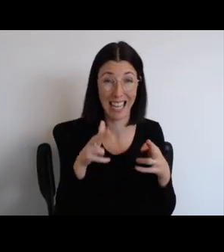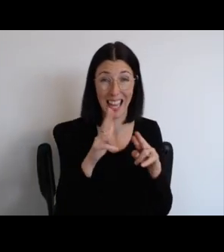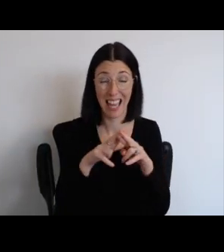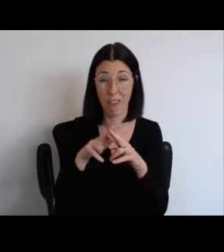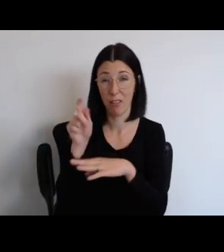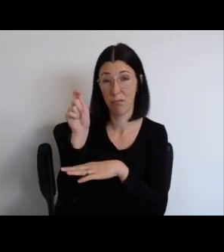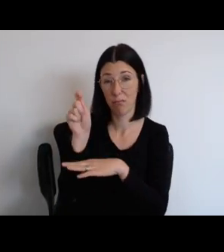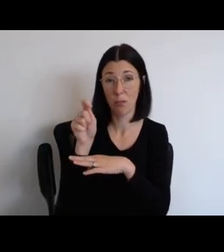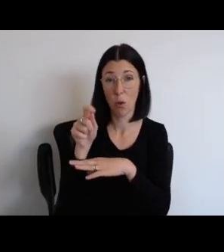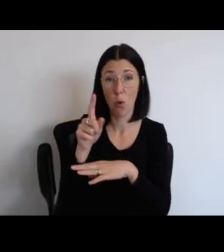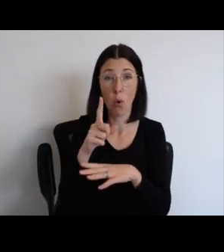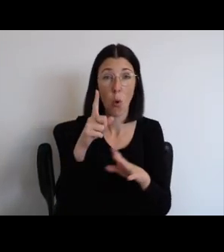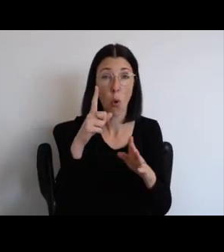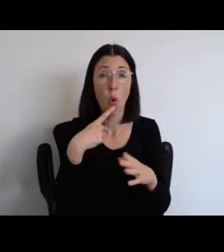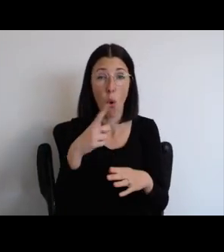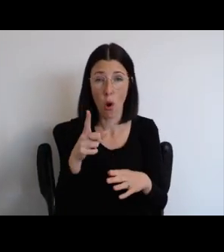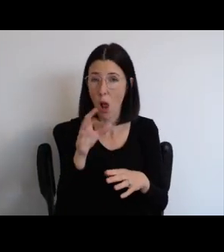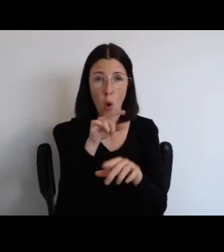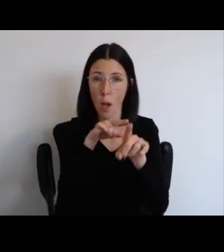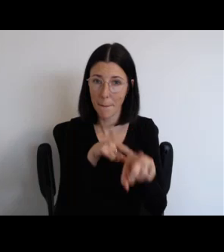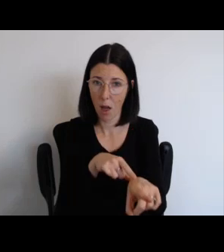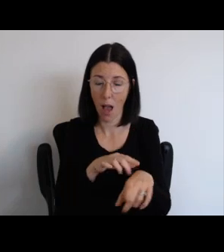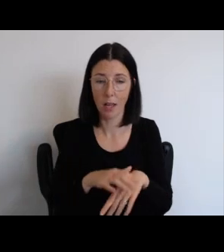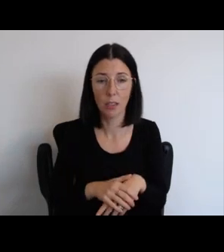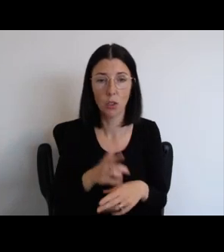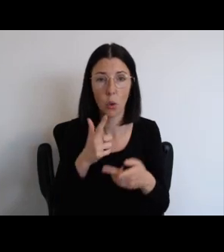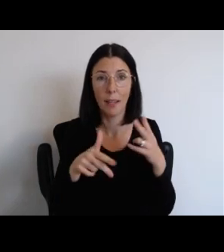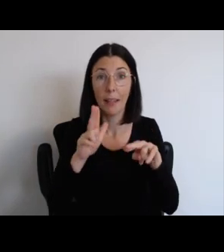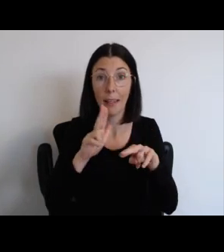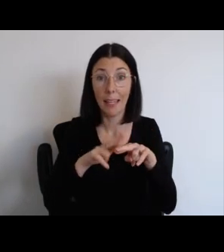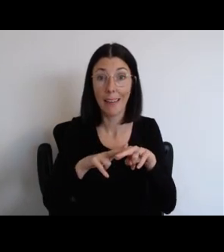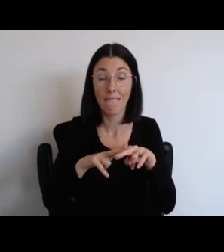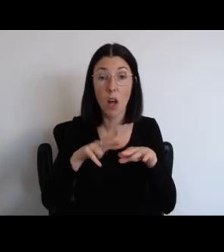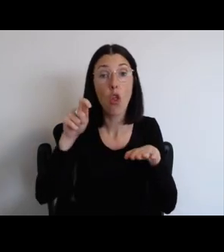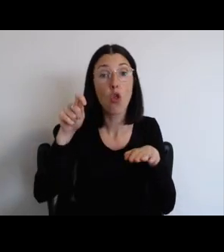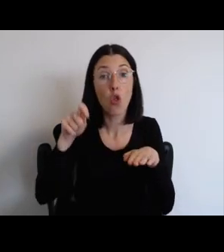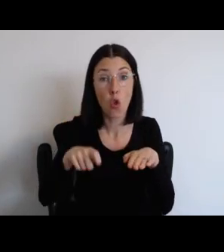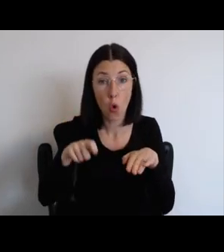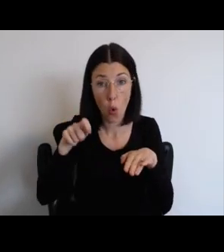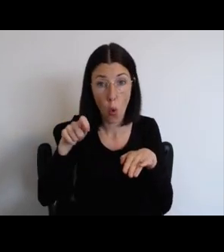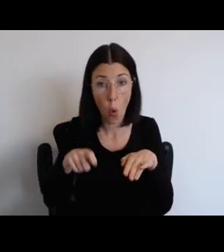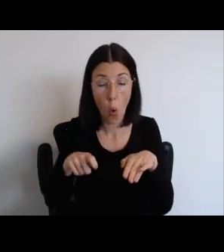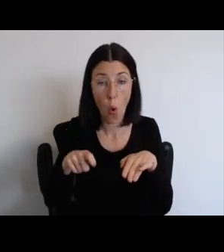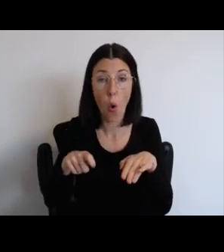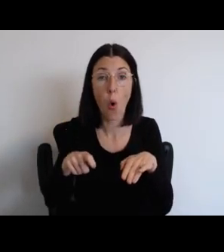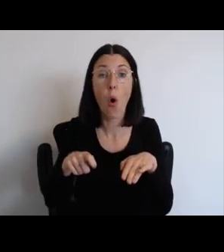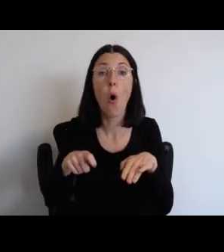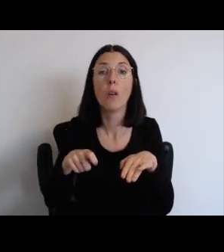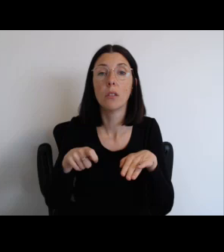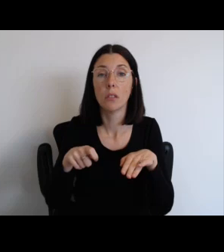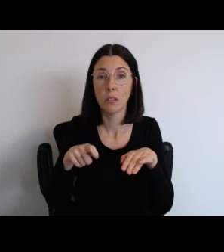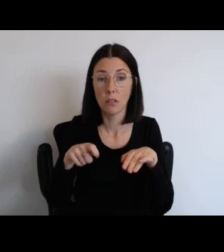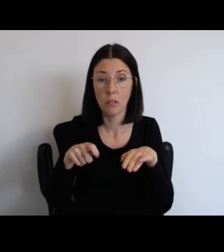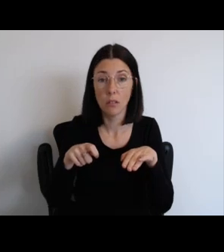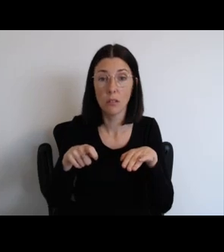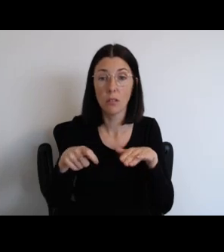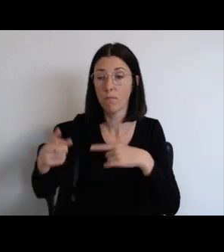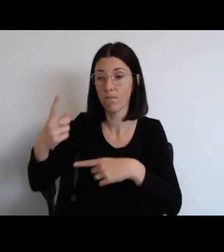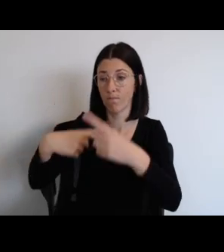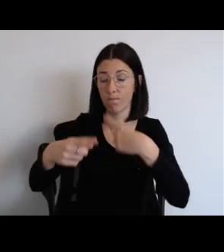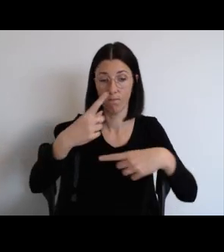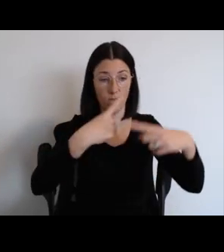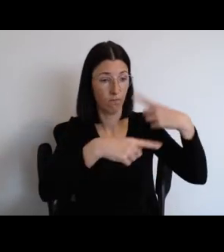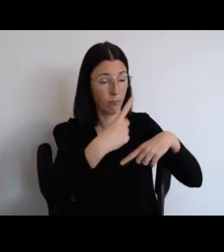goes through a process of um hearing or getting evidence from the parties on affidavit and after